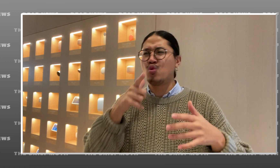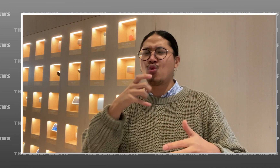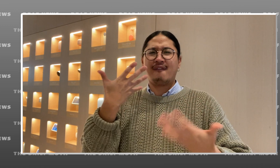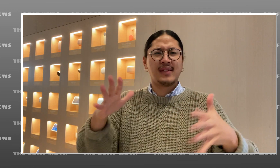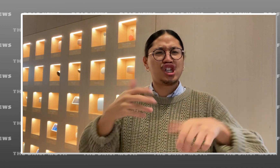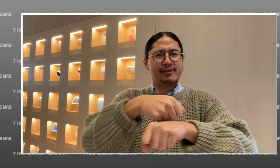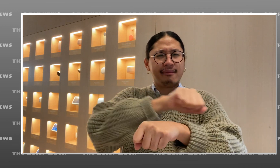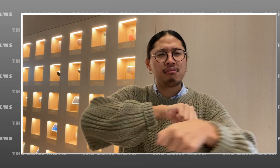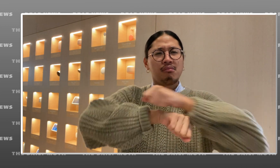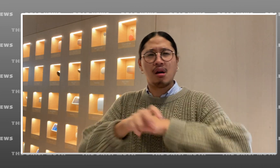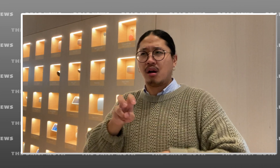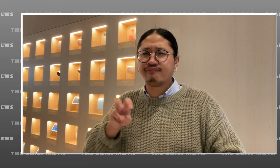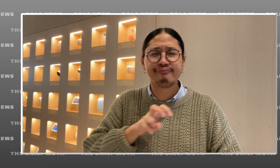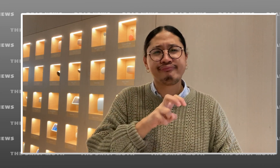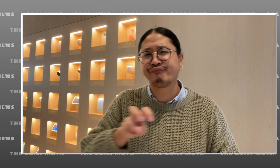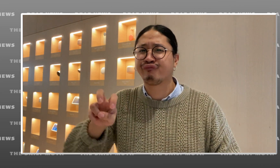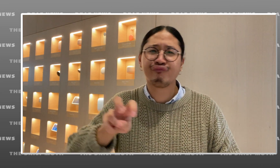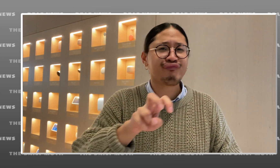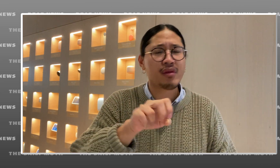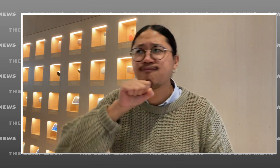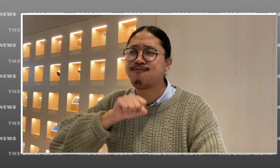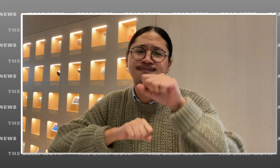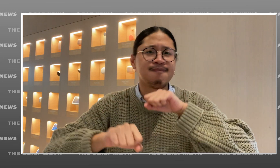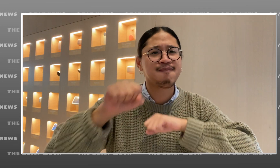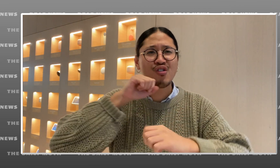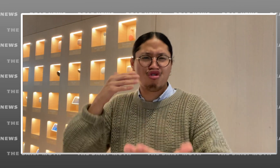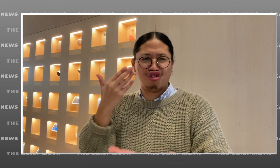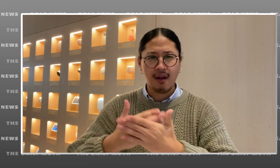who have made their journeys and went through frustrations